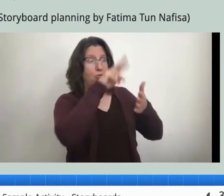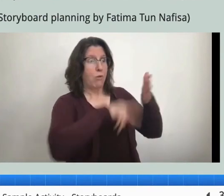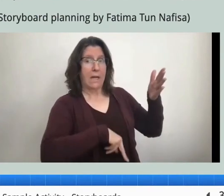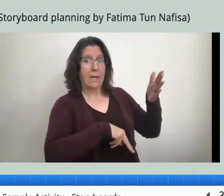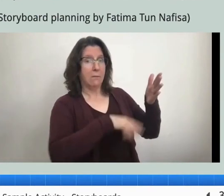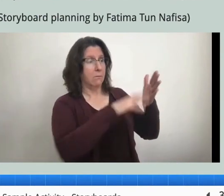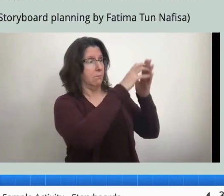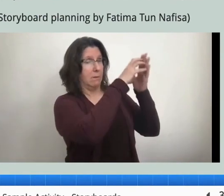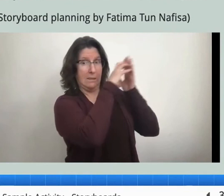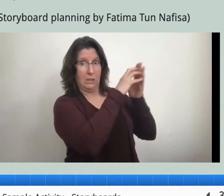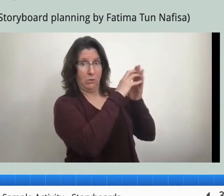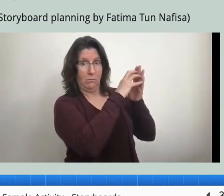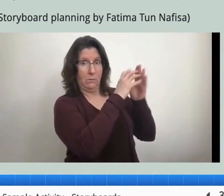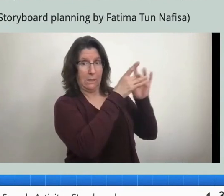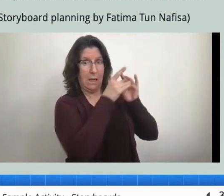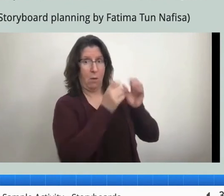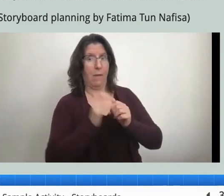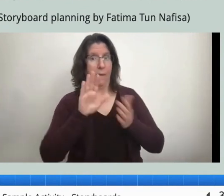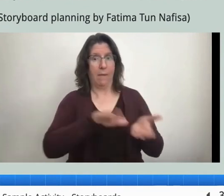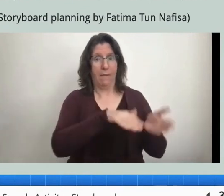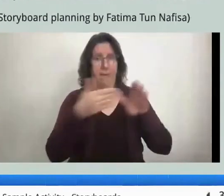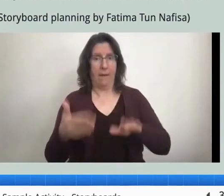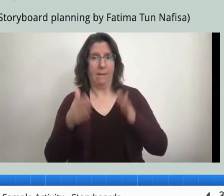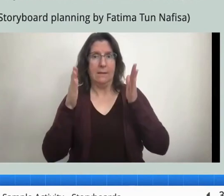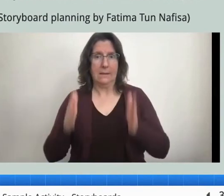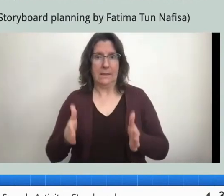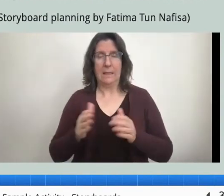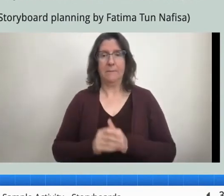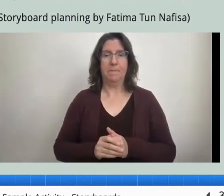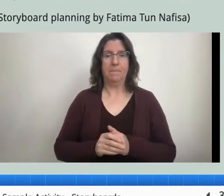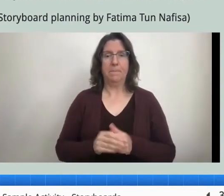Then I asked them to concentrate on the passage of the death scene.